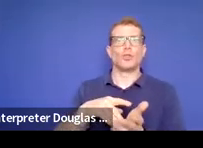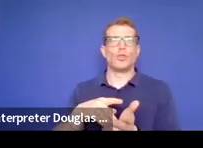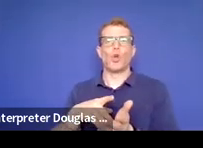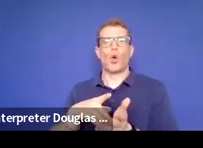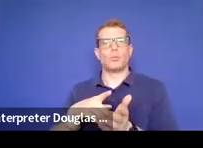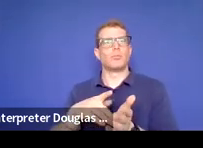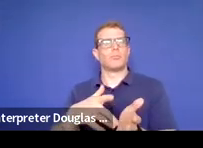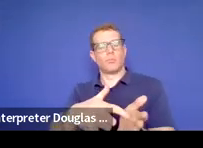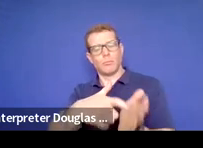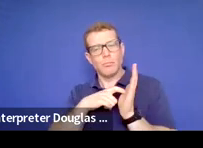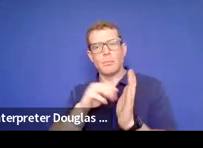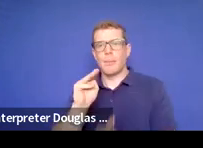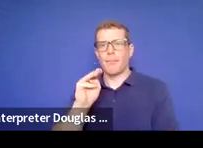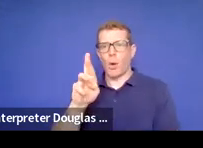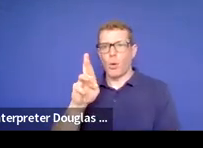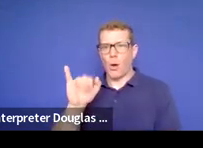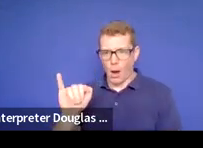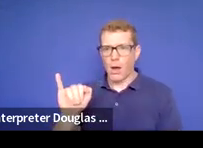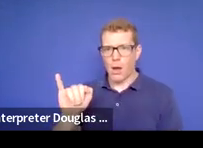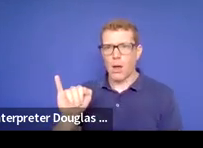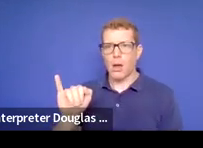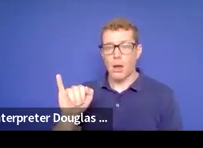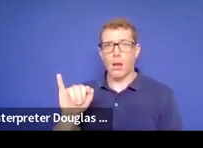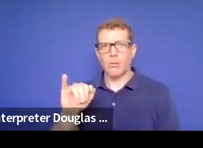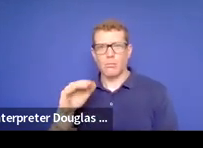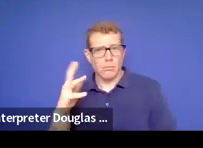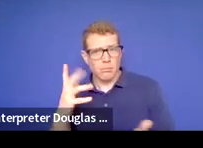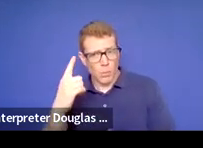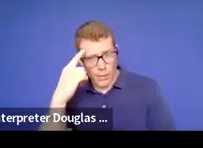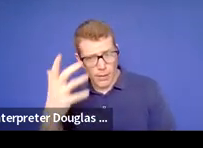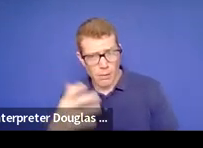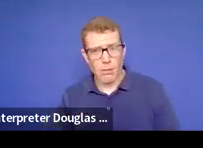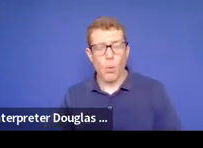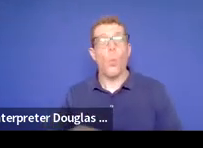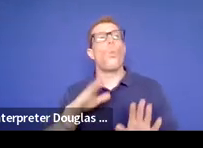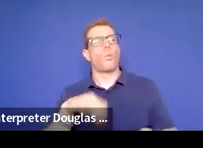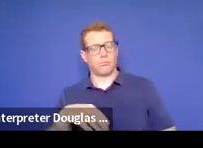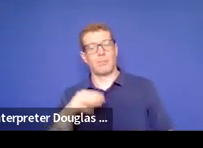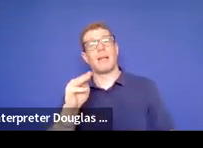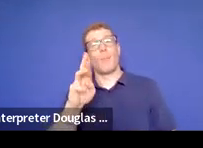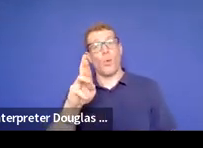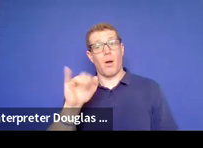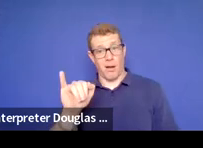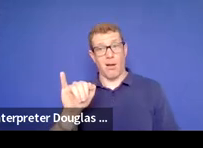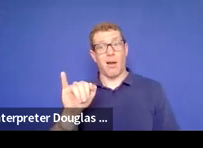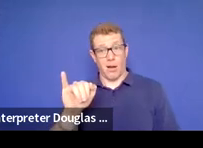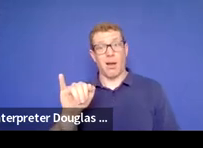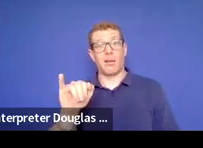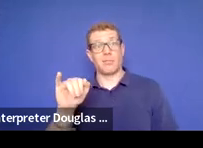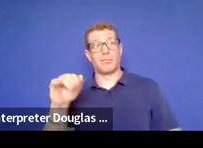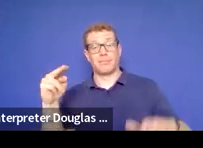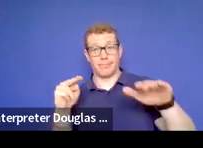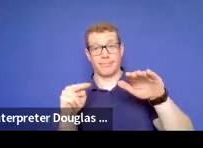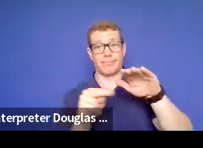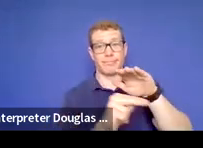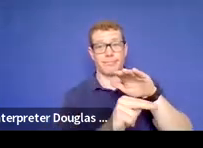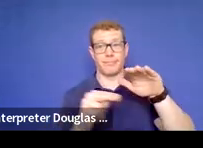Mri can show them things now that they weren't able to see before and if the you know if that's what they want to do.